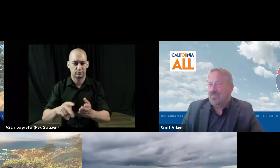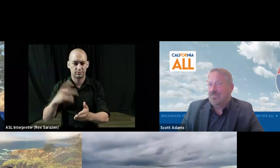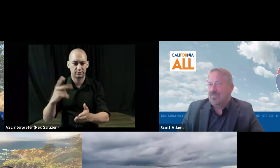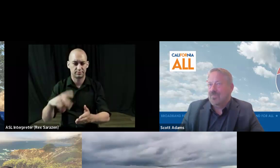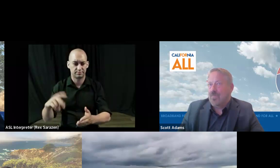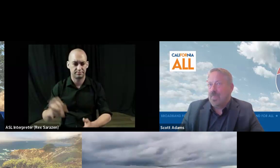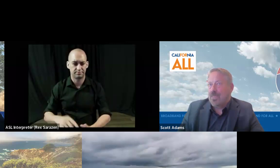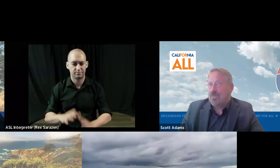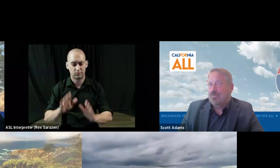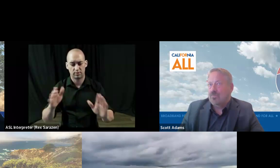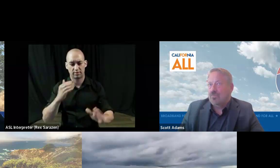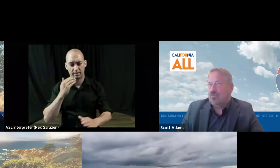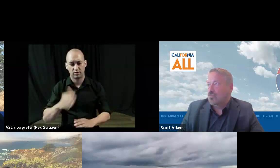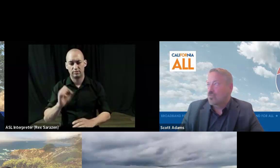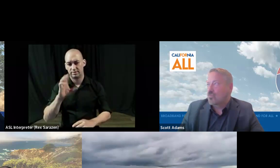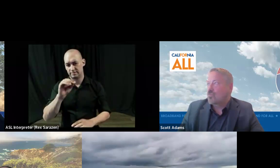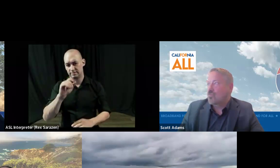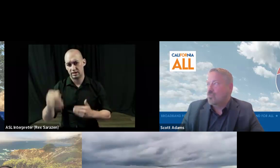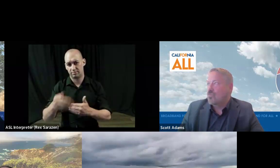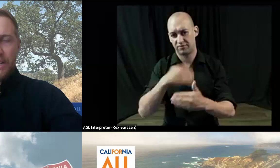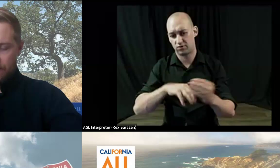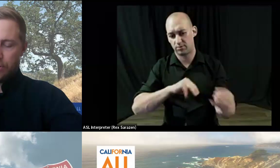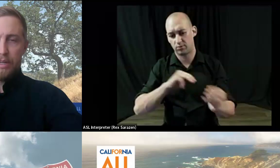Thank you. And then, Scott, before we move on, there's two questions that I'm going to kind of